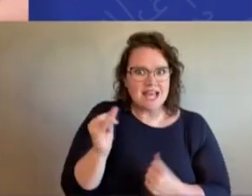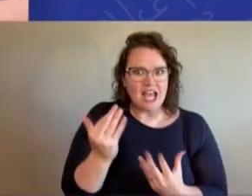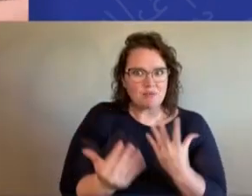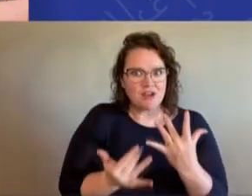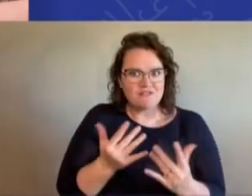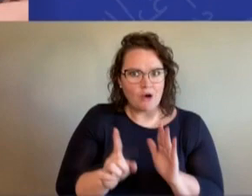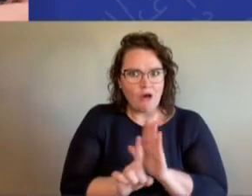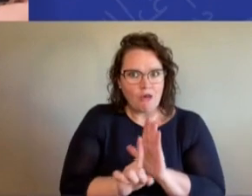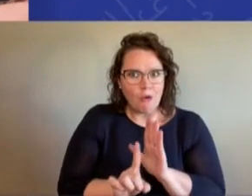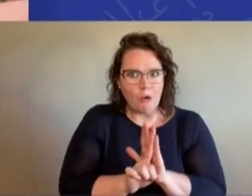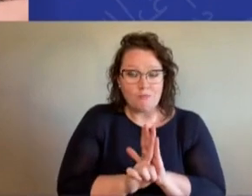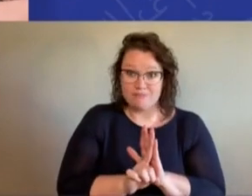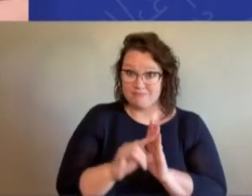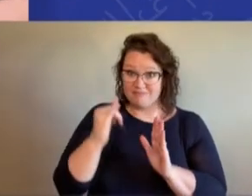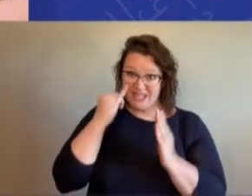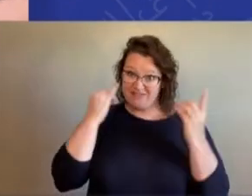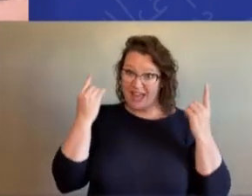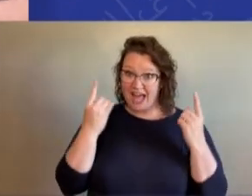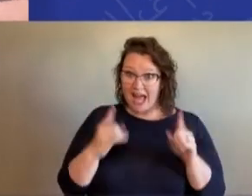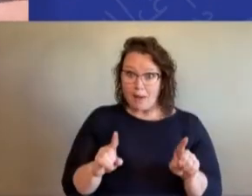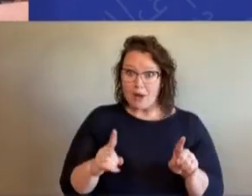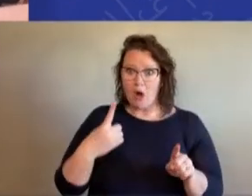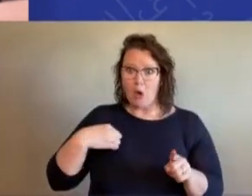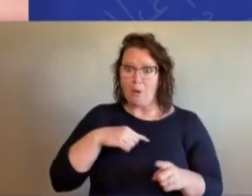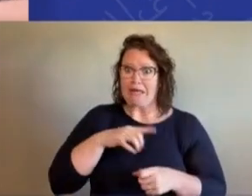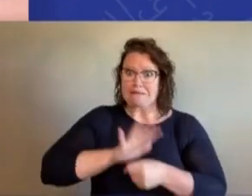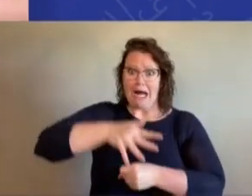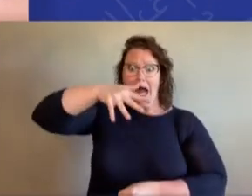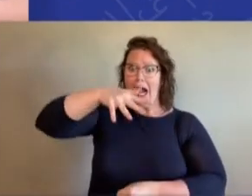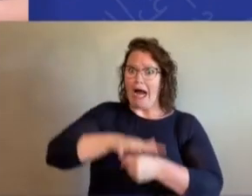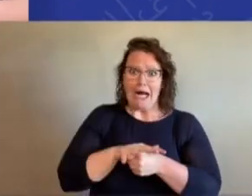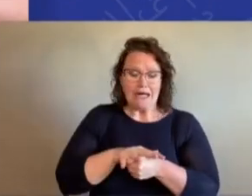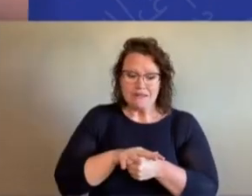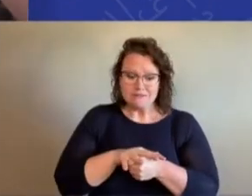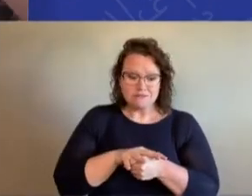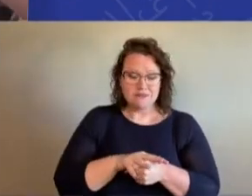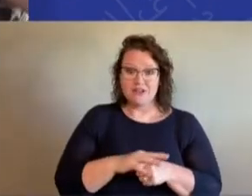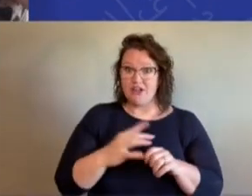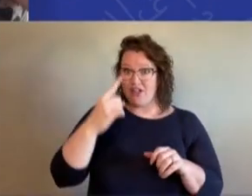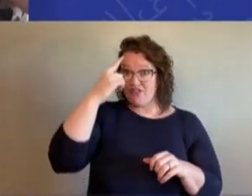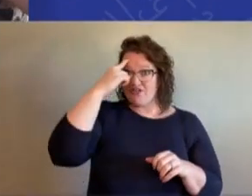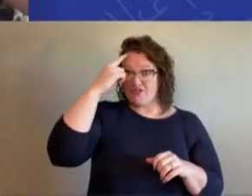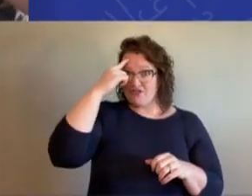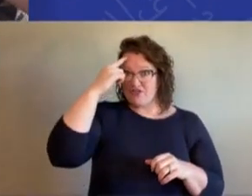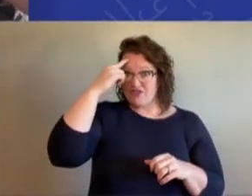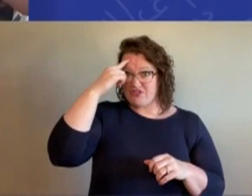The only problem is is when our amygdala thinks we are in danger, it starts sounding that alarm, just like the smoke